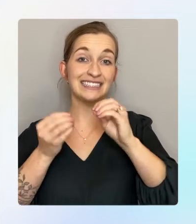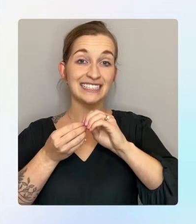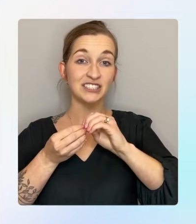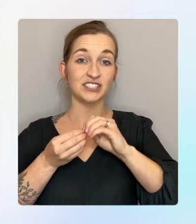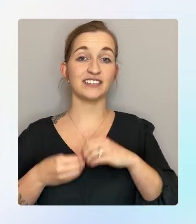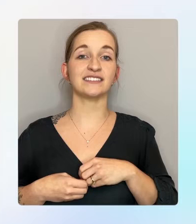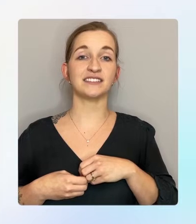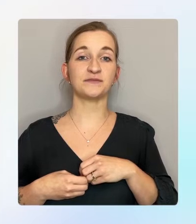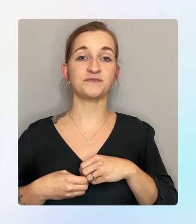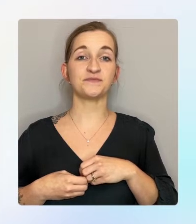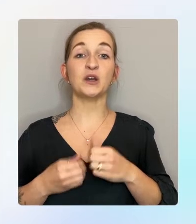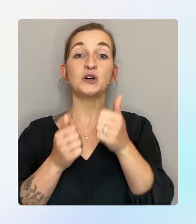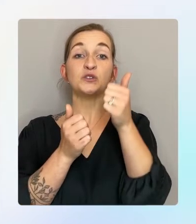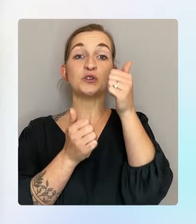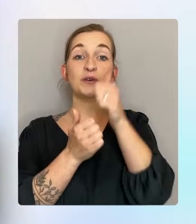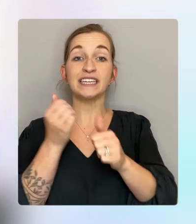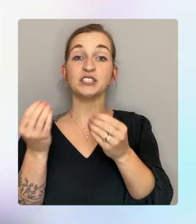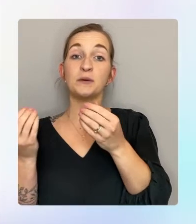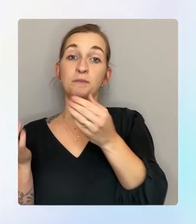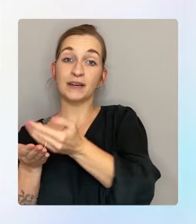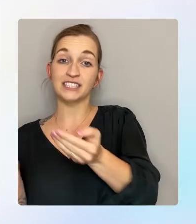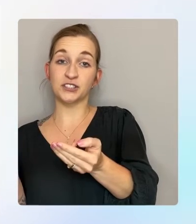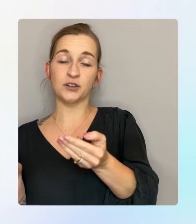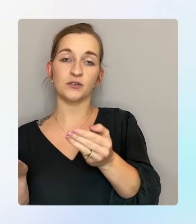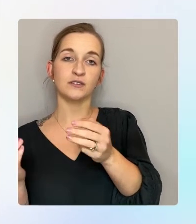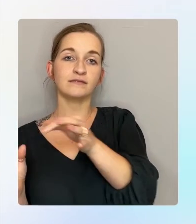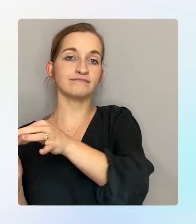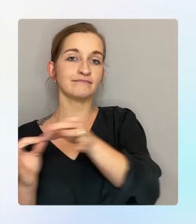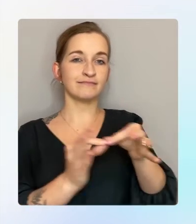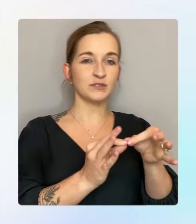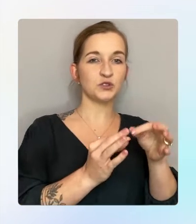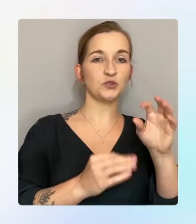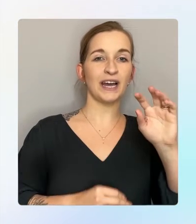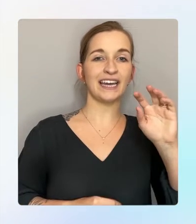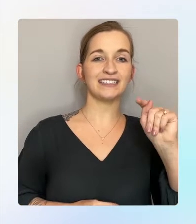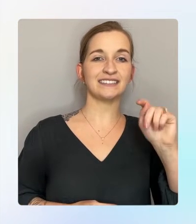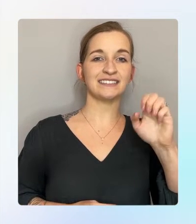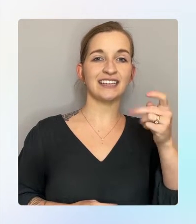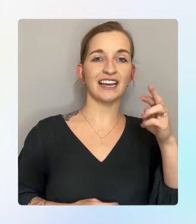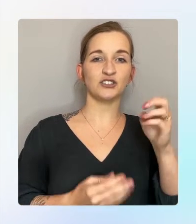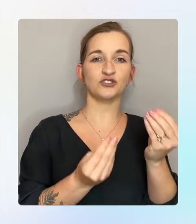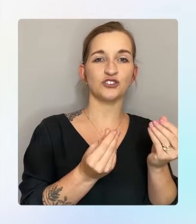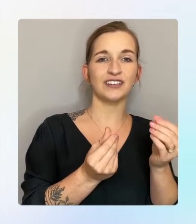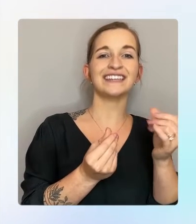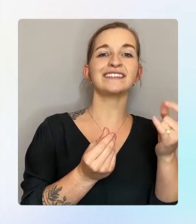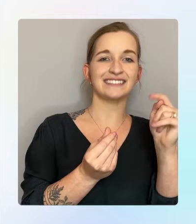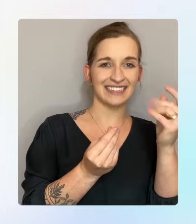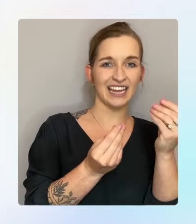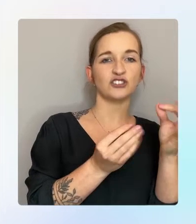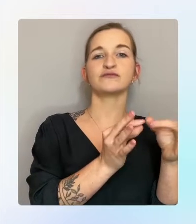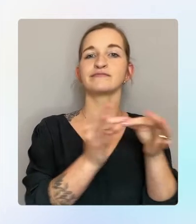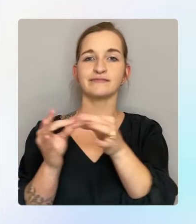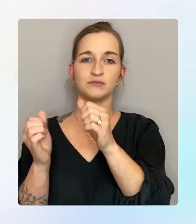and each material points to a number texture. We don't have those textures yet in the project. To import them as a sequence,